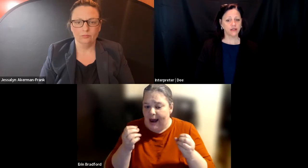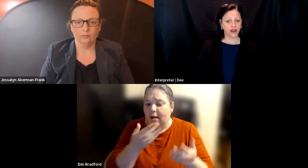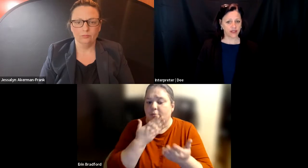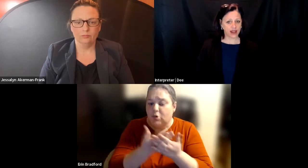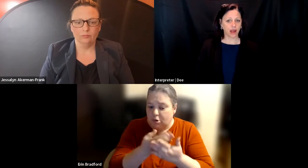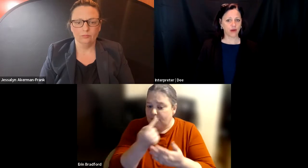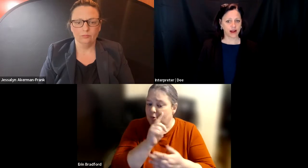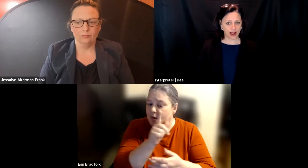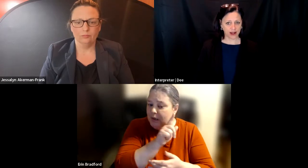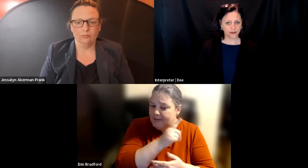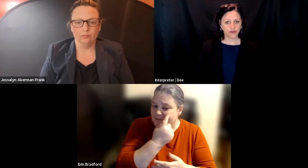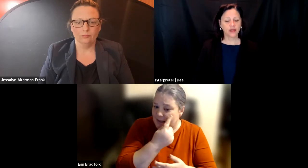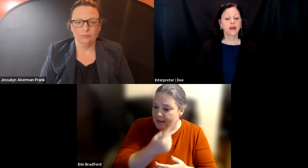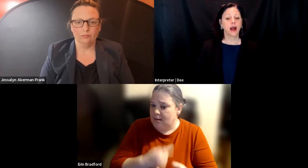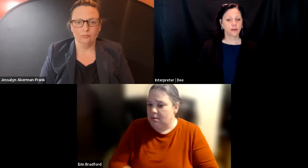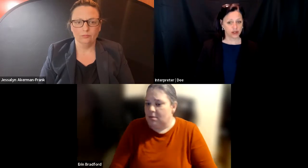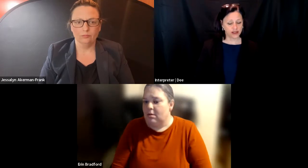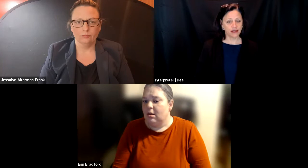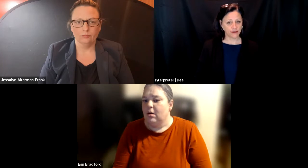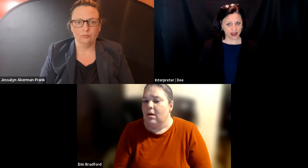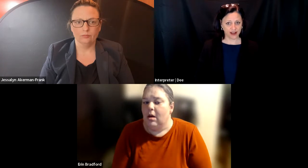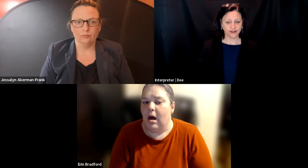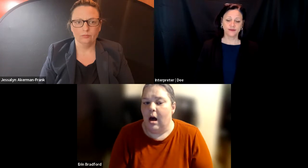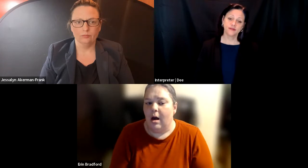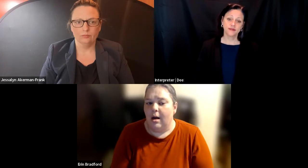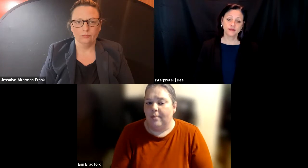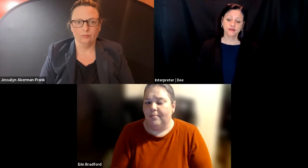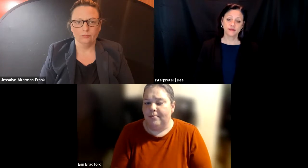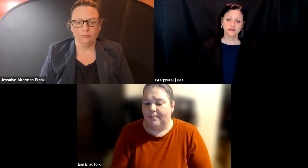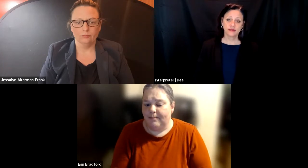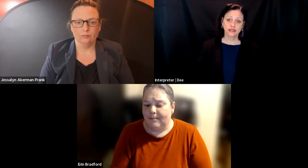Patrick: Okay. Erin: I don't have any of that in my right eye.